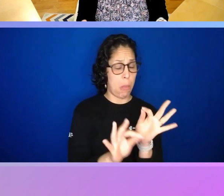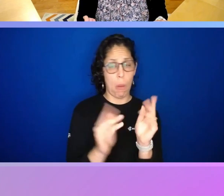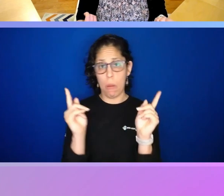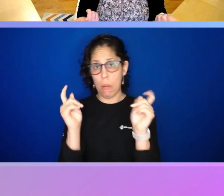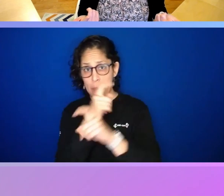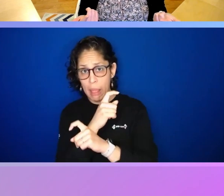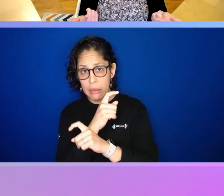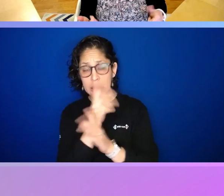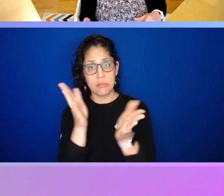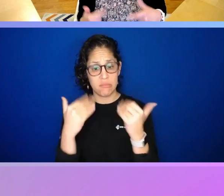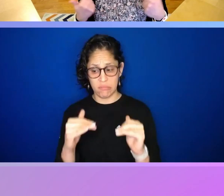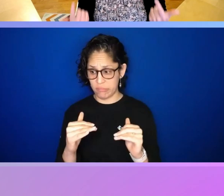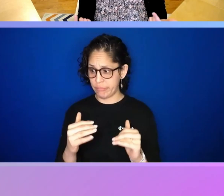the choices